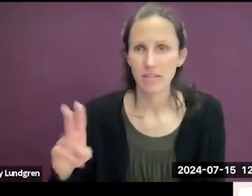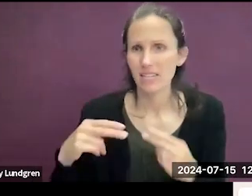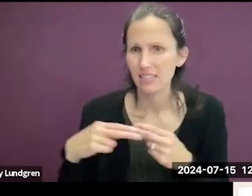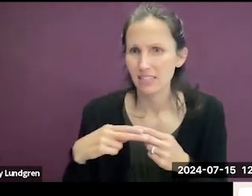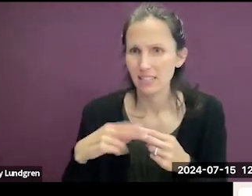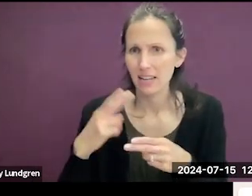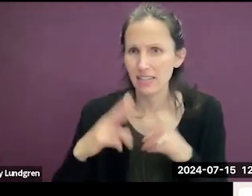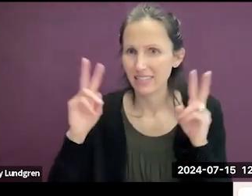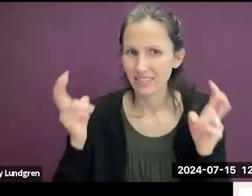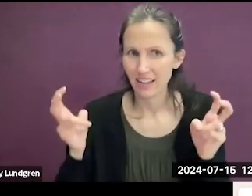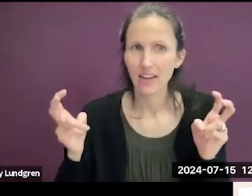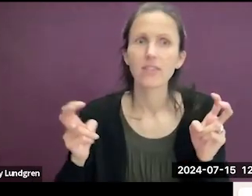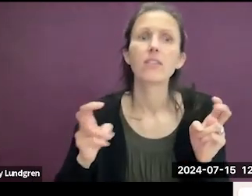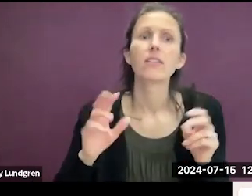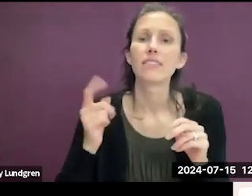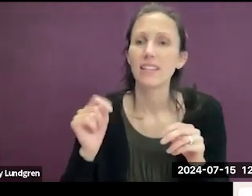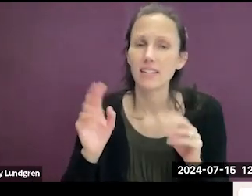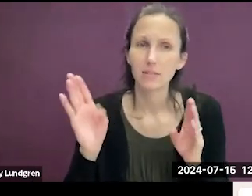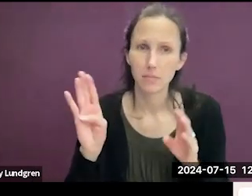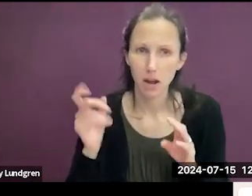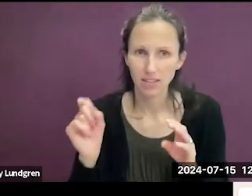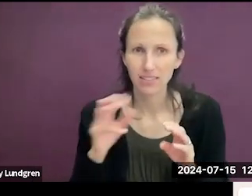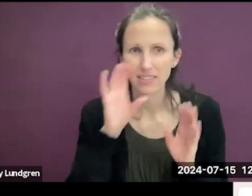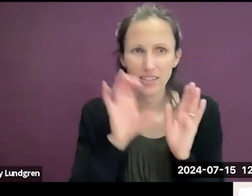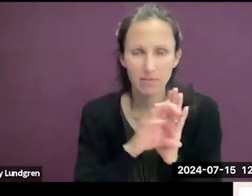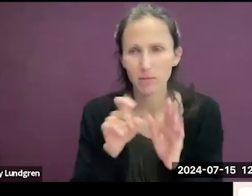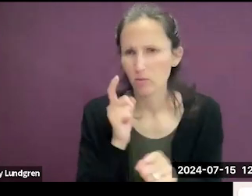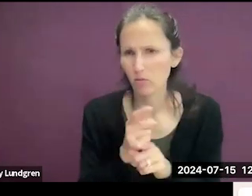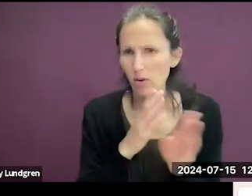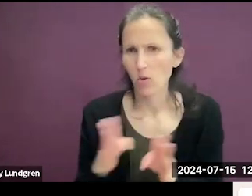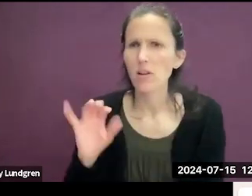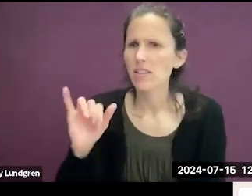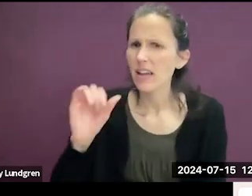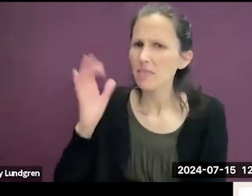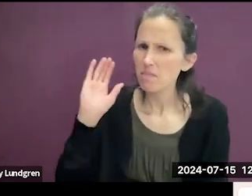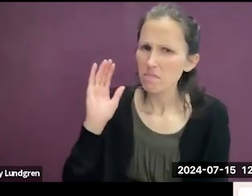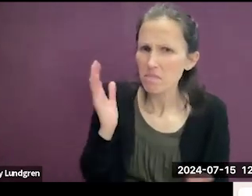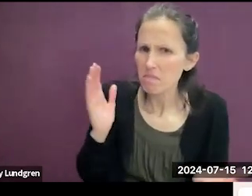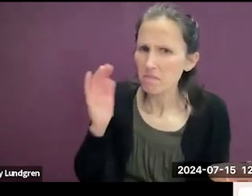and images should be in the correct order. That kind of makes sense to come next, right? So really what we're doing